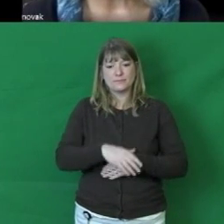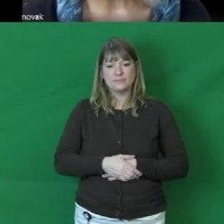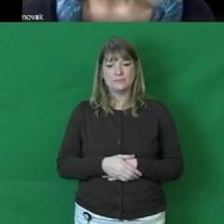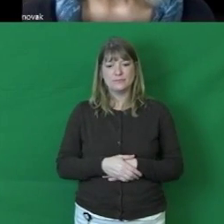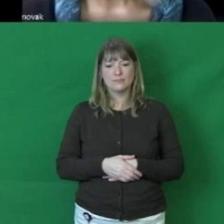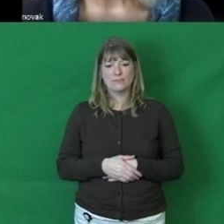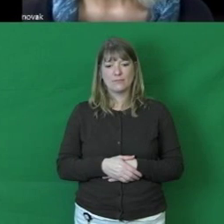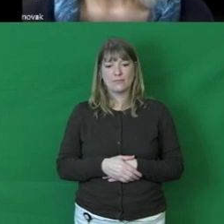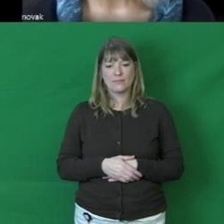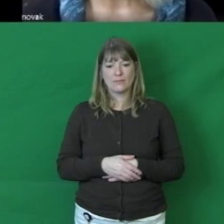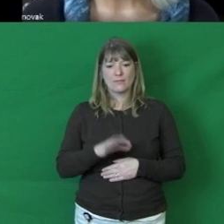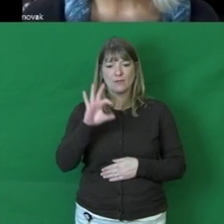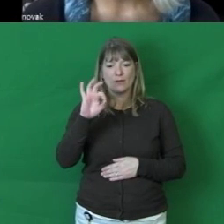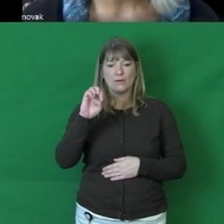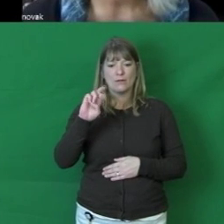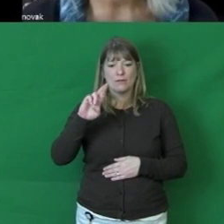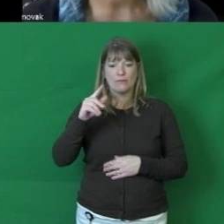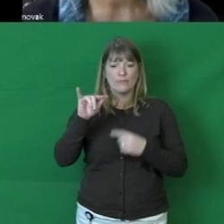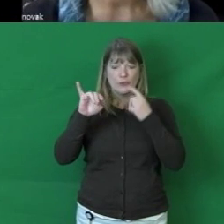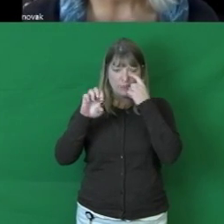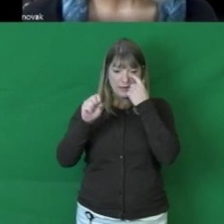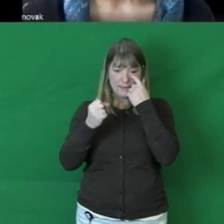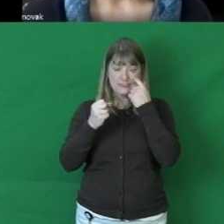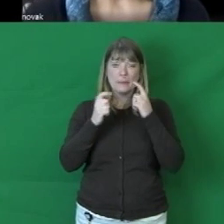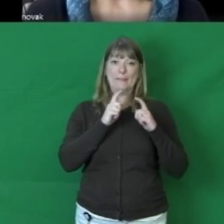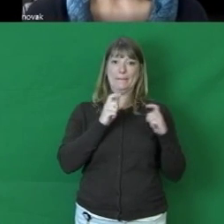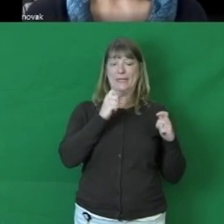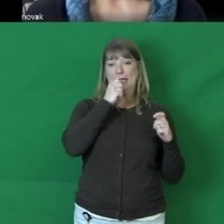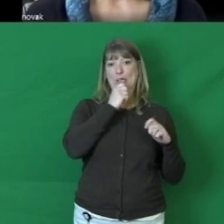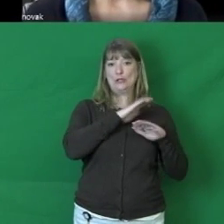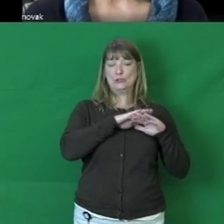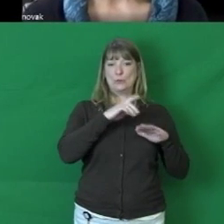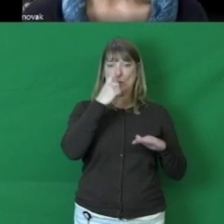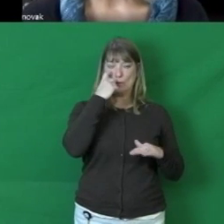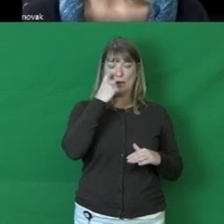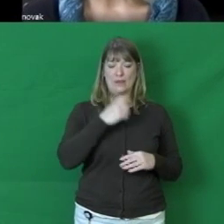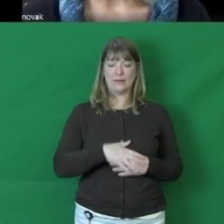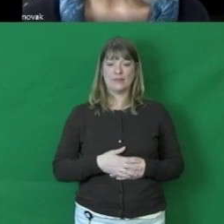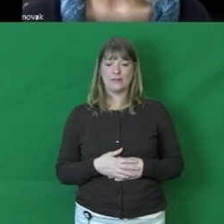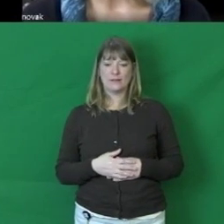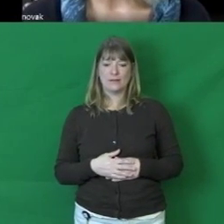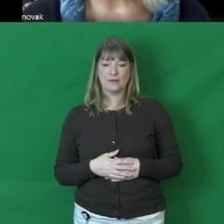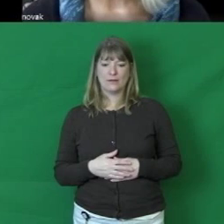Ferge's "Big Girls Don't Cry". She uses figurative language like